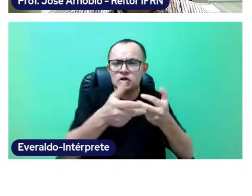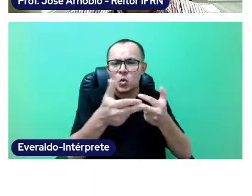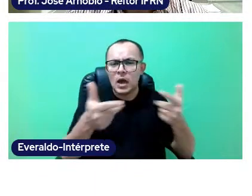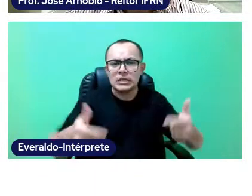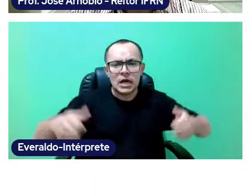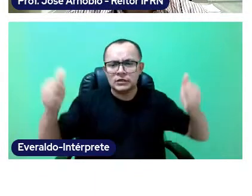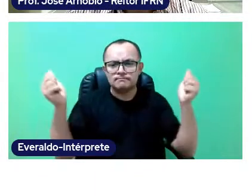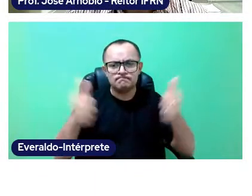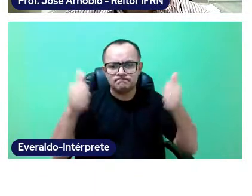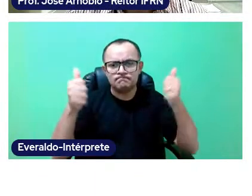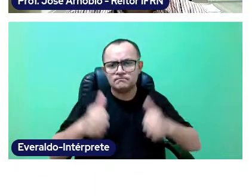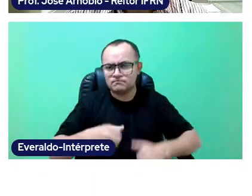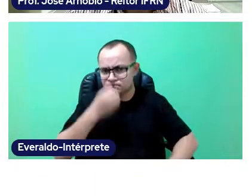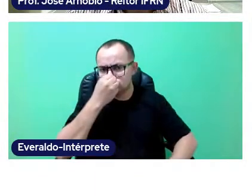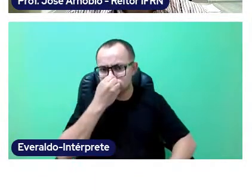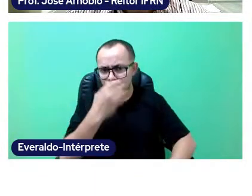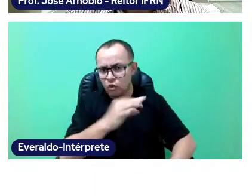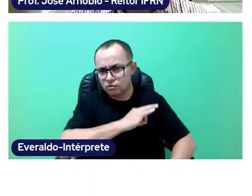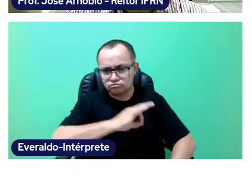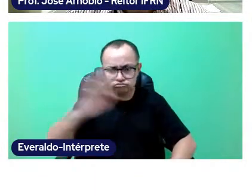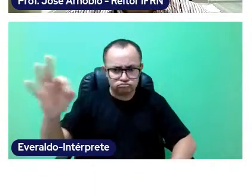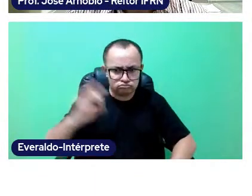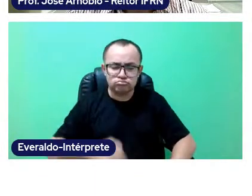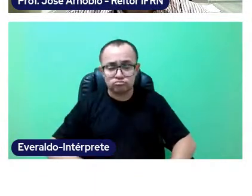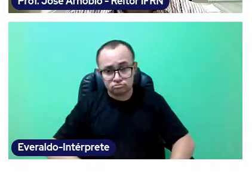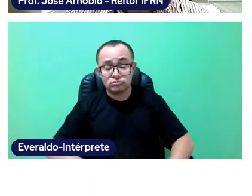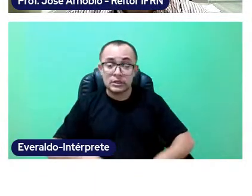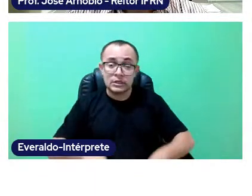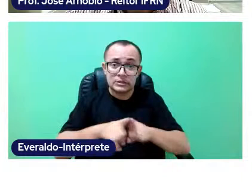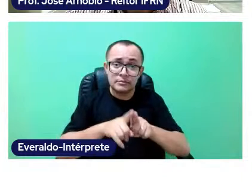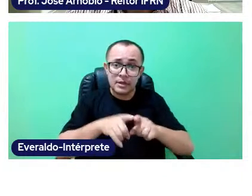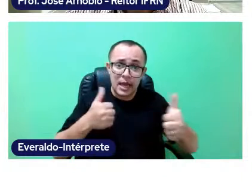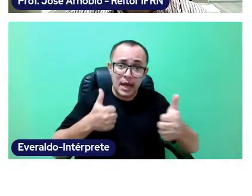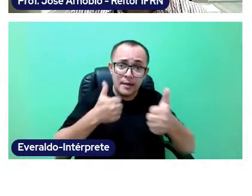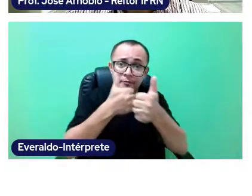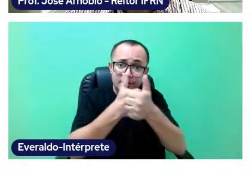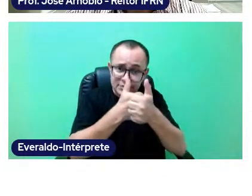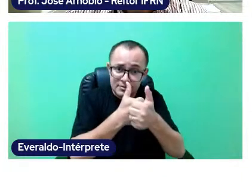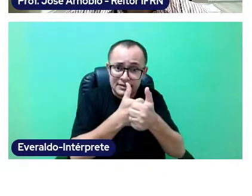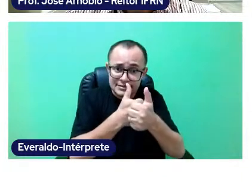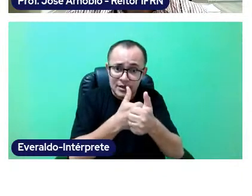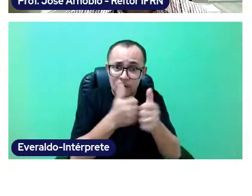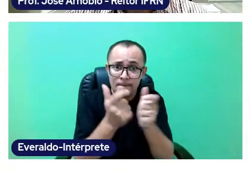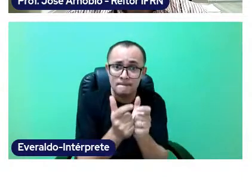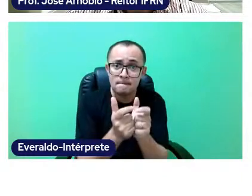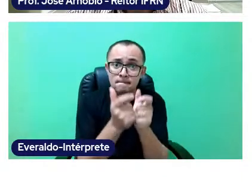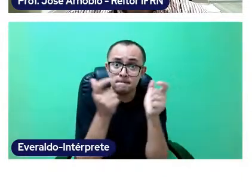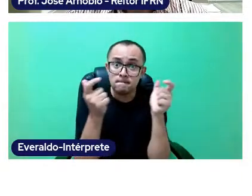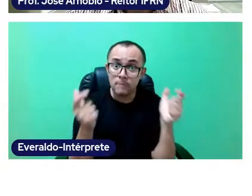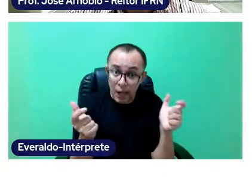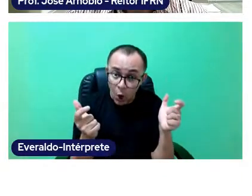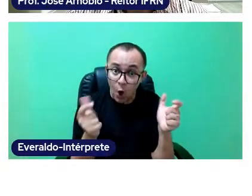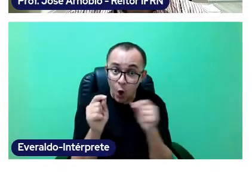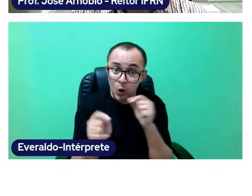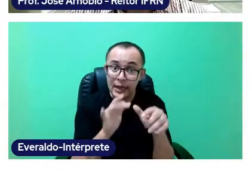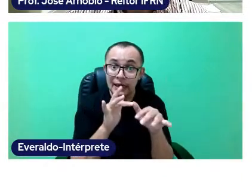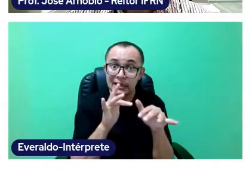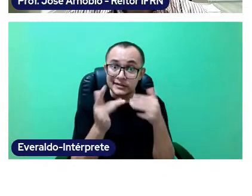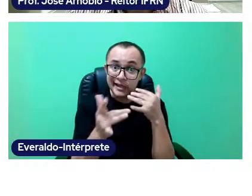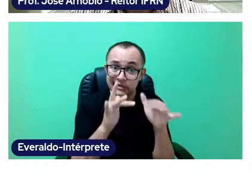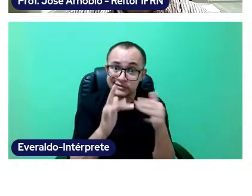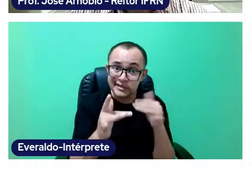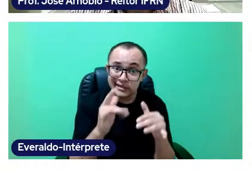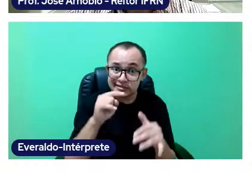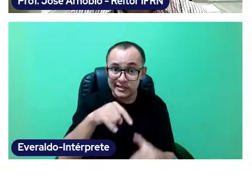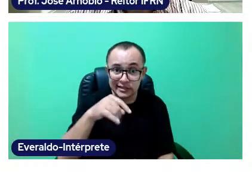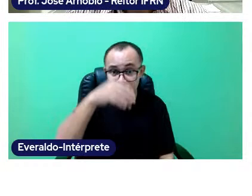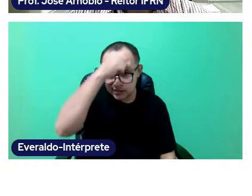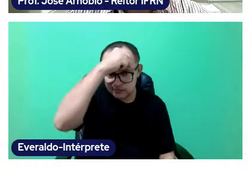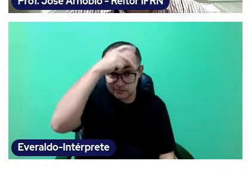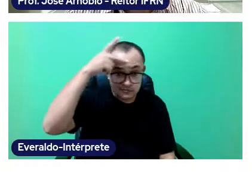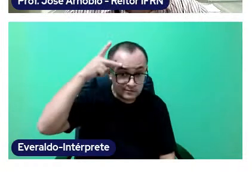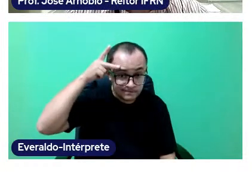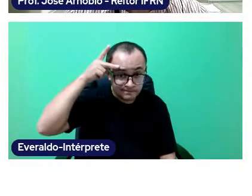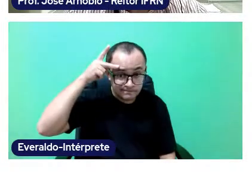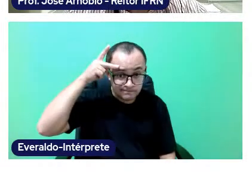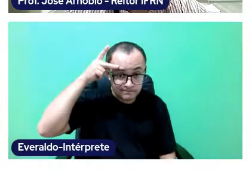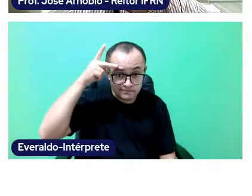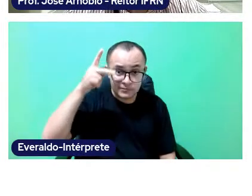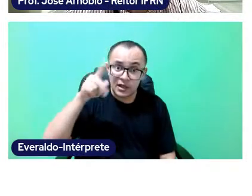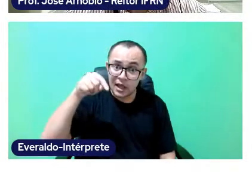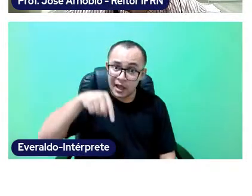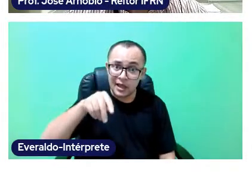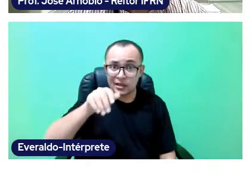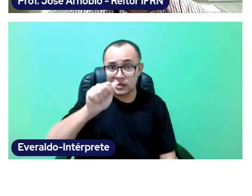Aside from this partnership that gets closer each time in relation to the municipal education networks; city halls from the whole Vale do Açu region and also other cities that are our partners.